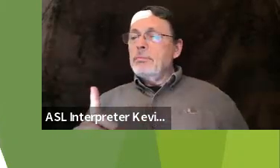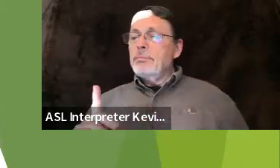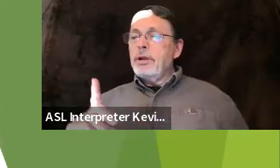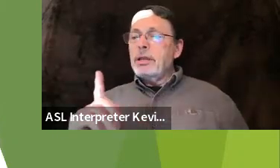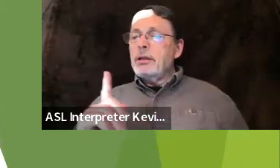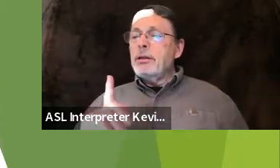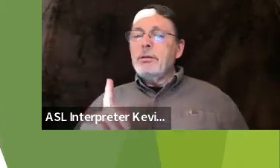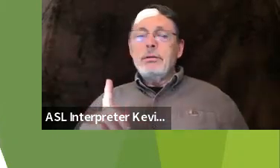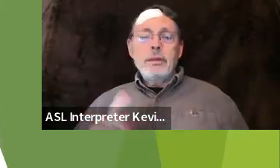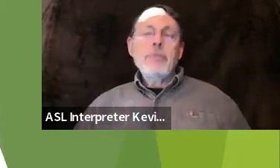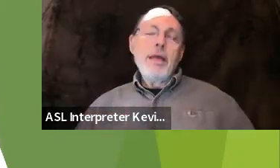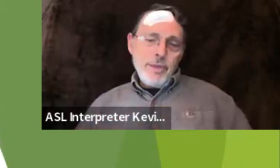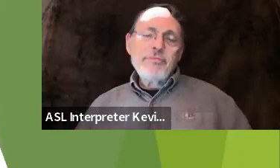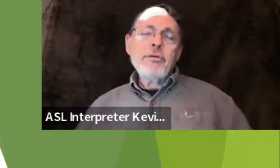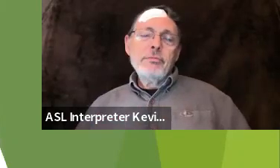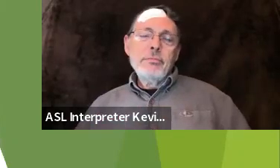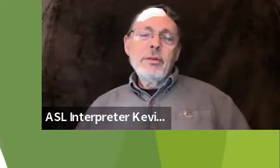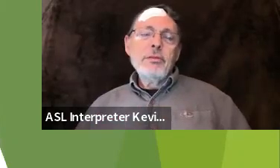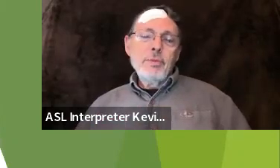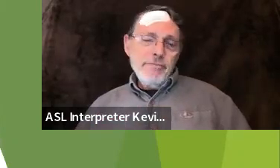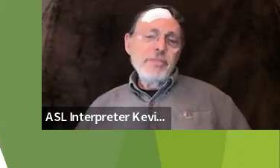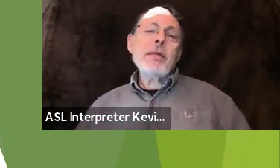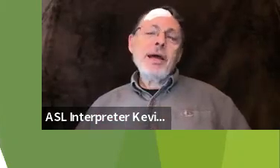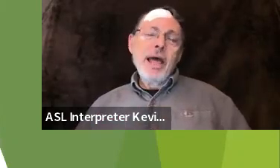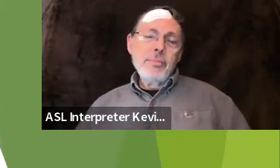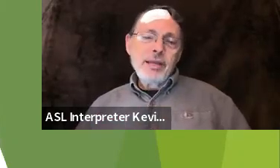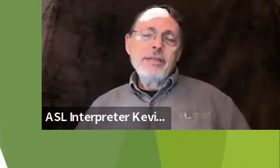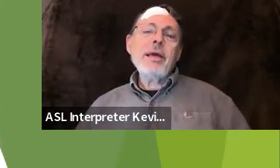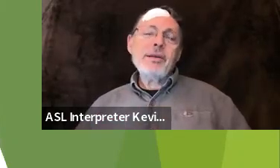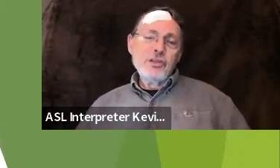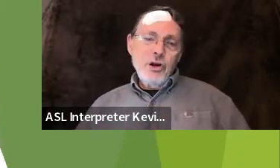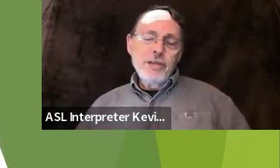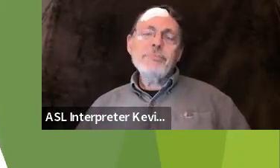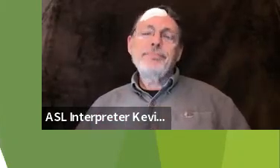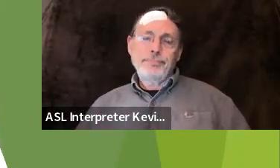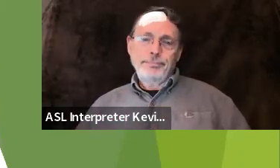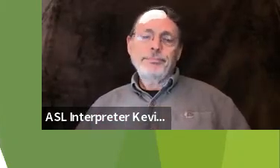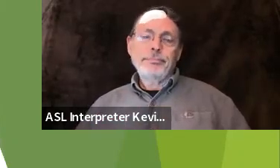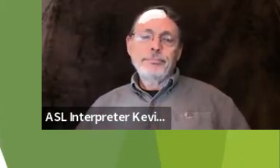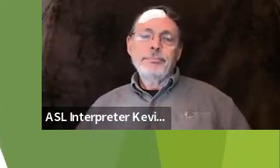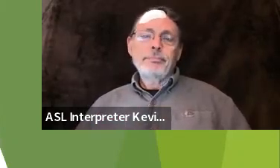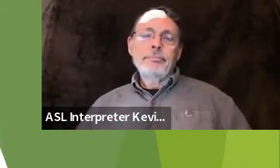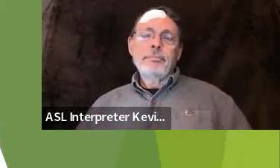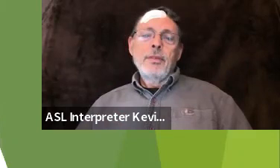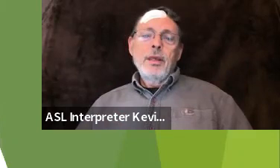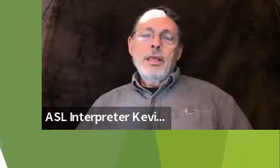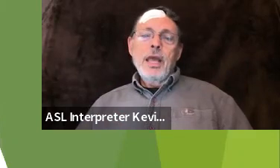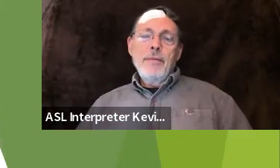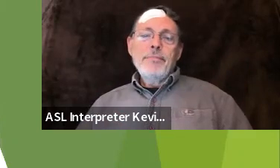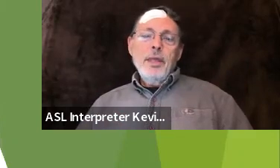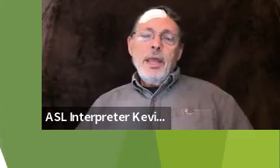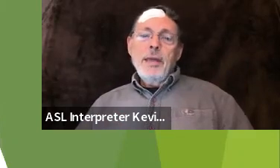we have to think about how to get that message across.